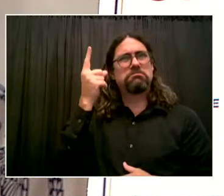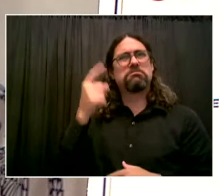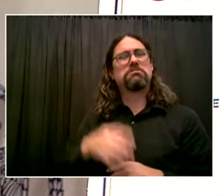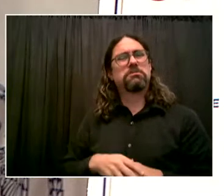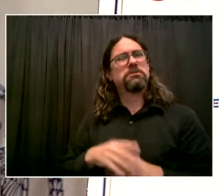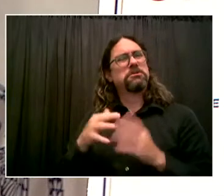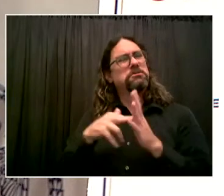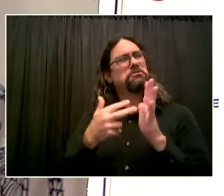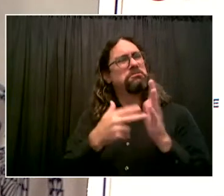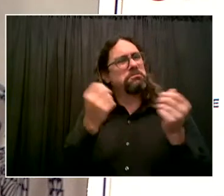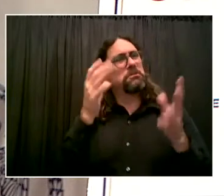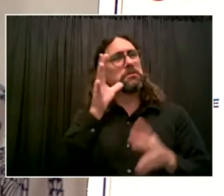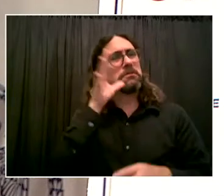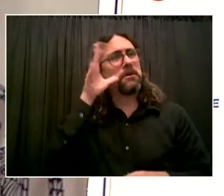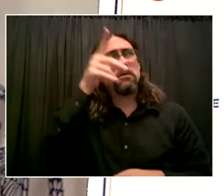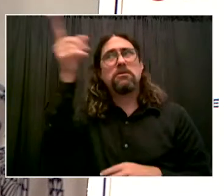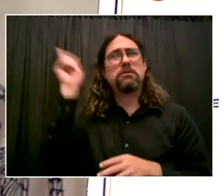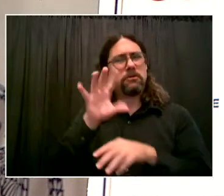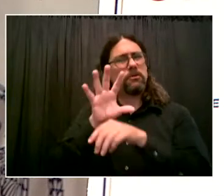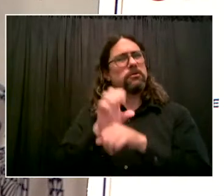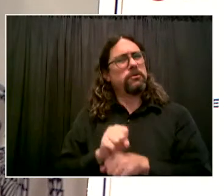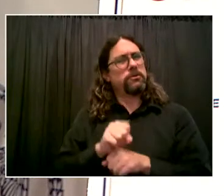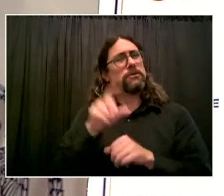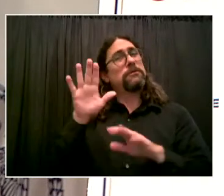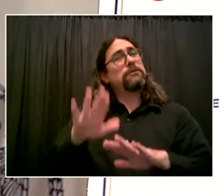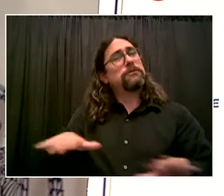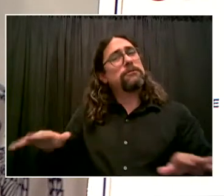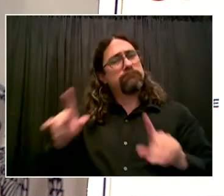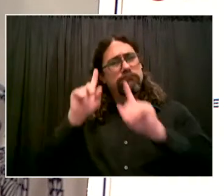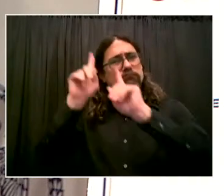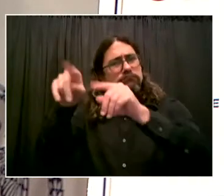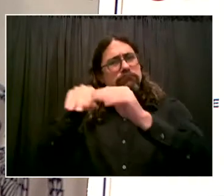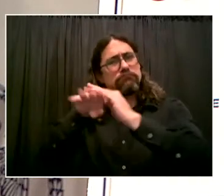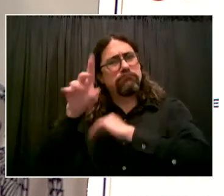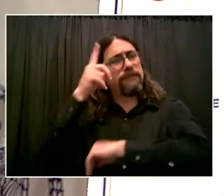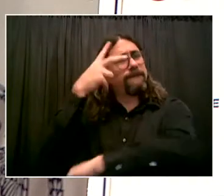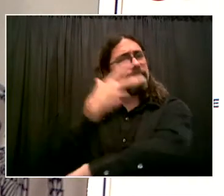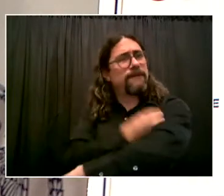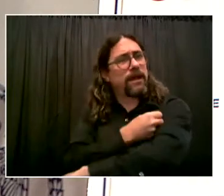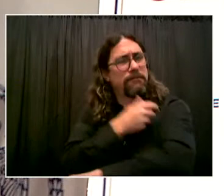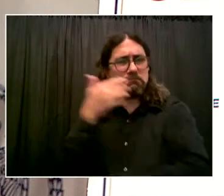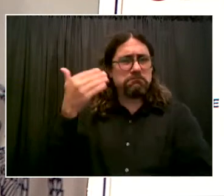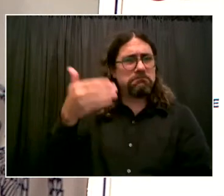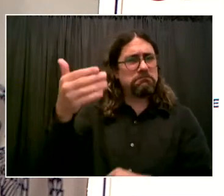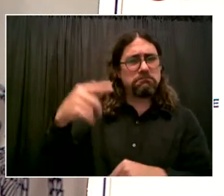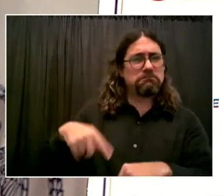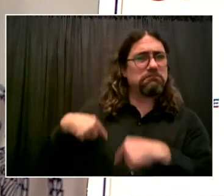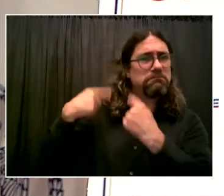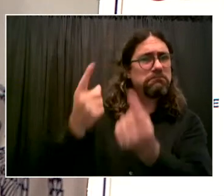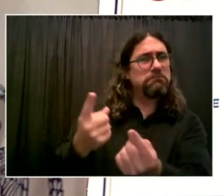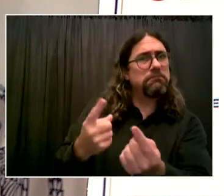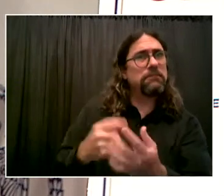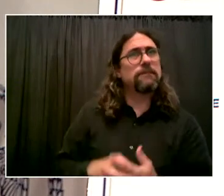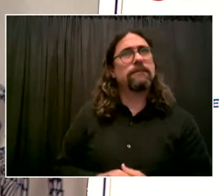E SEA LOT OF PARENTS WHOSE KIDS ARE NOT IN PERSON IN SCHOOL COMING BACK IN SEPTEMBER WILL FEEL VERY NATURAL ABOUT SAYING I WANT TO